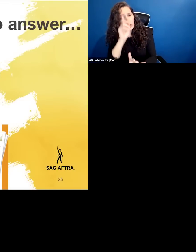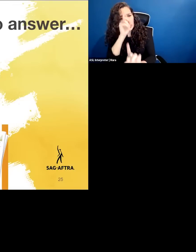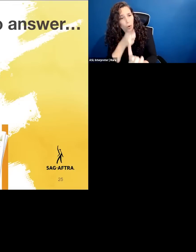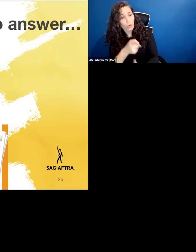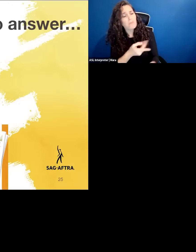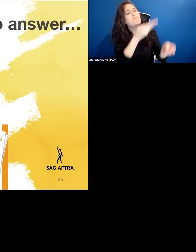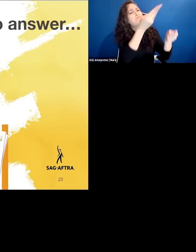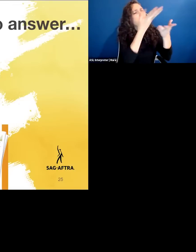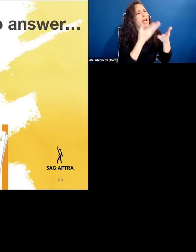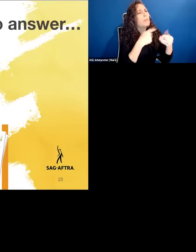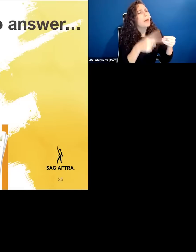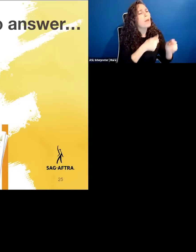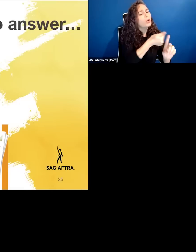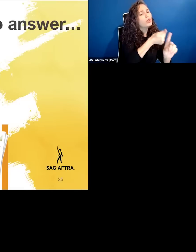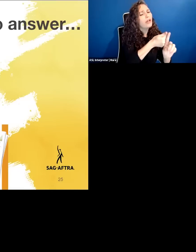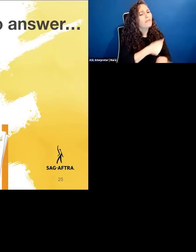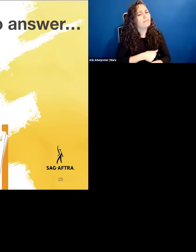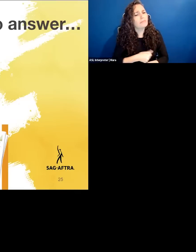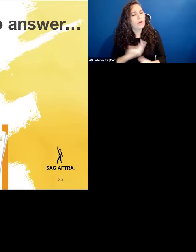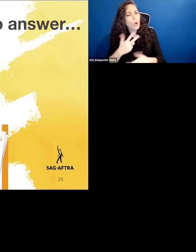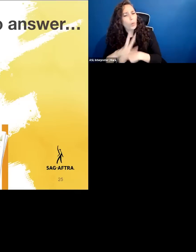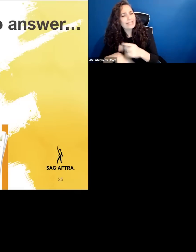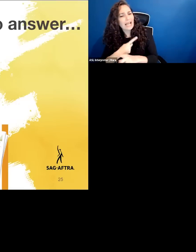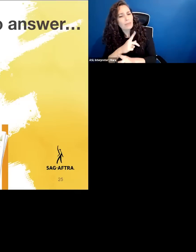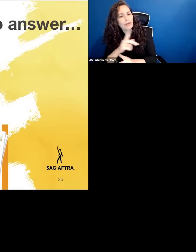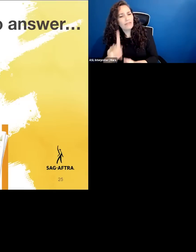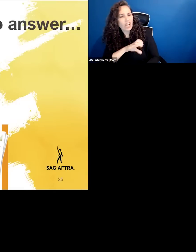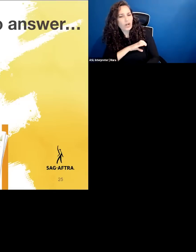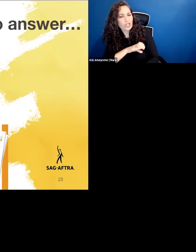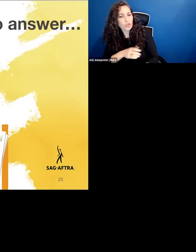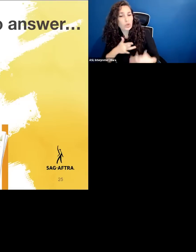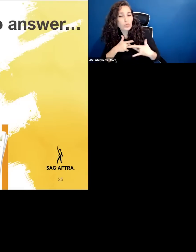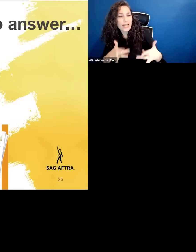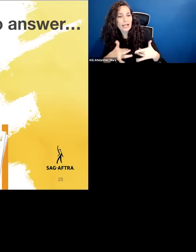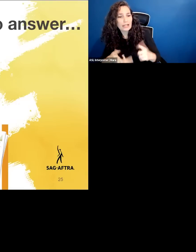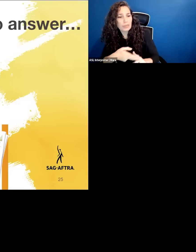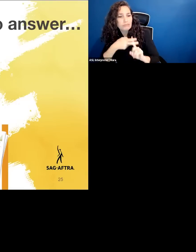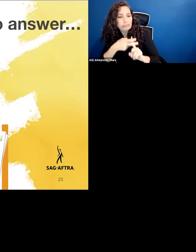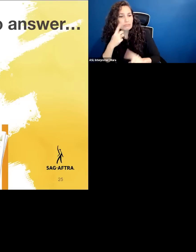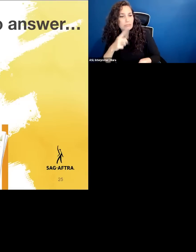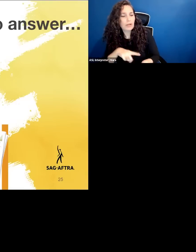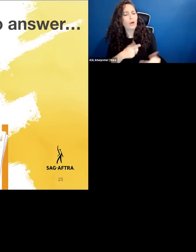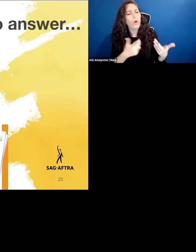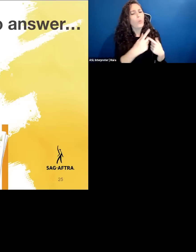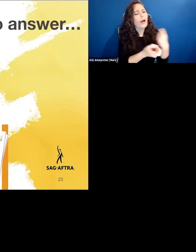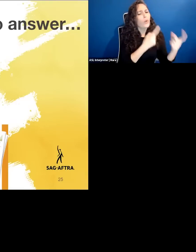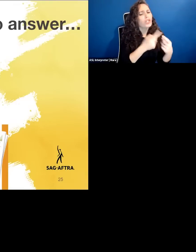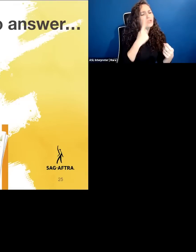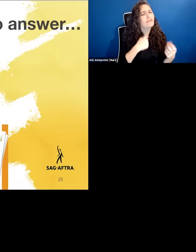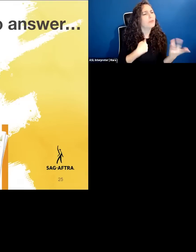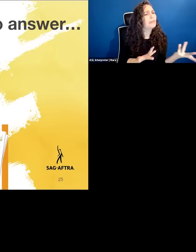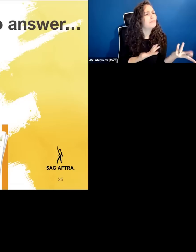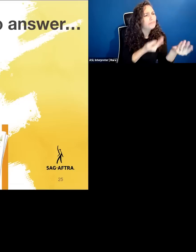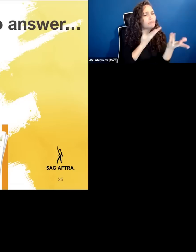What types of characters do you typically get called in for? What questions do you have for me?" So these are just a few of the questions